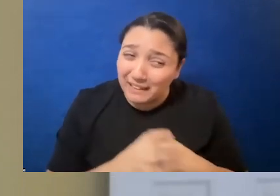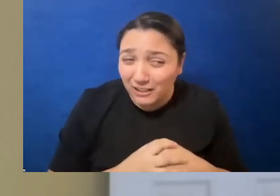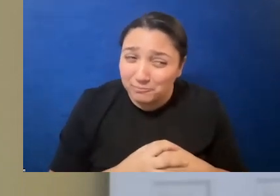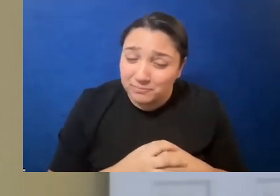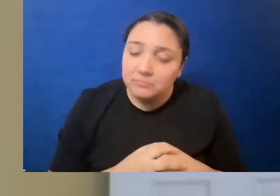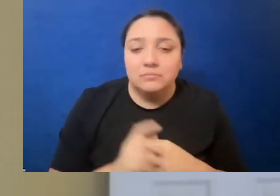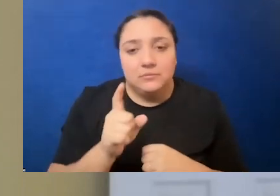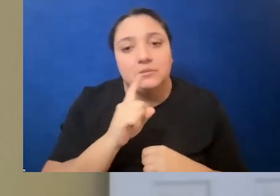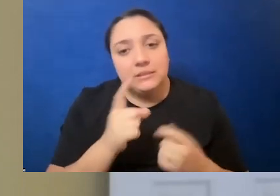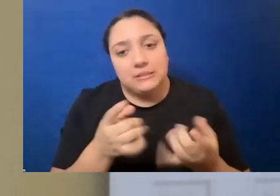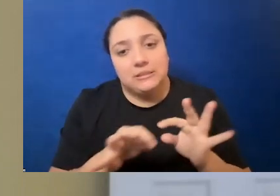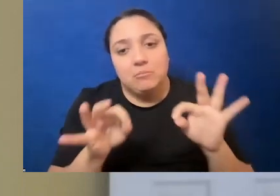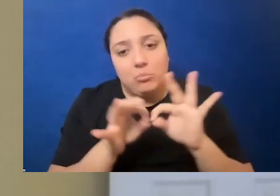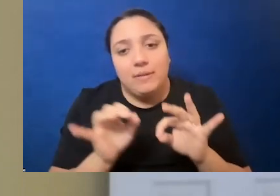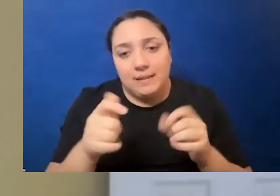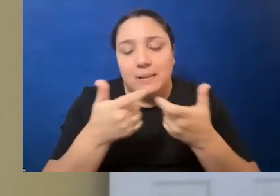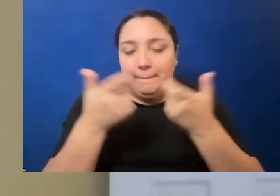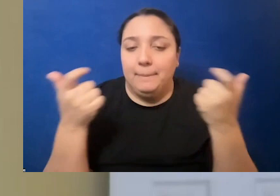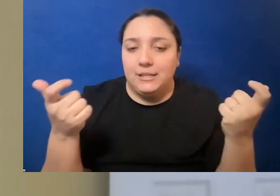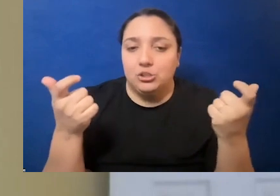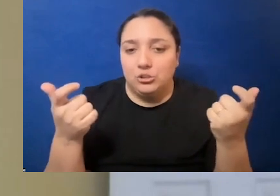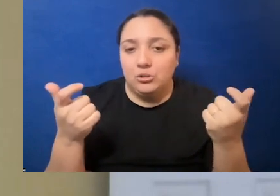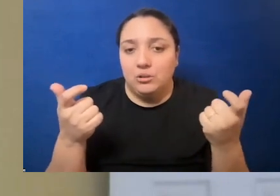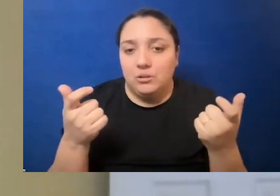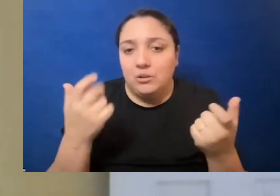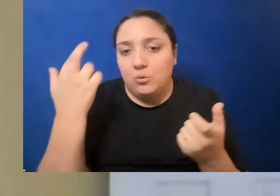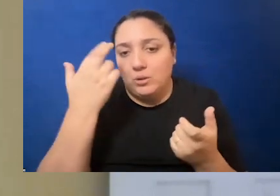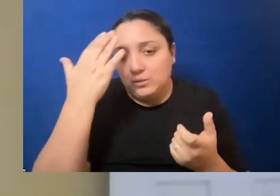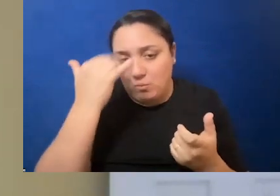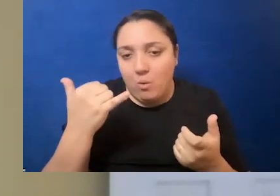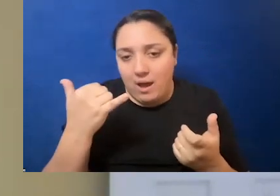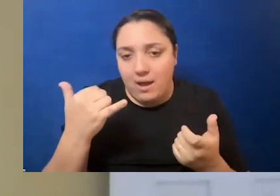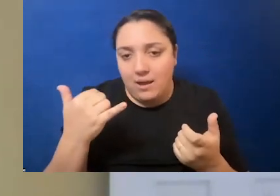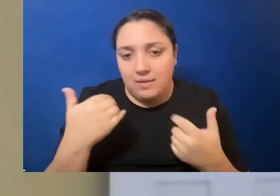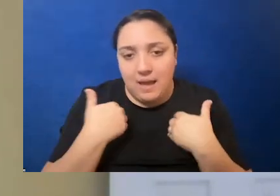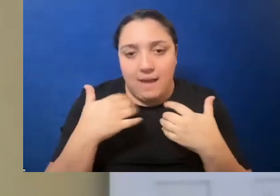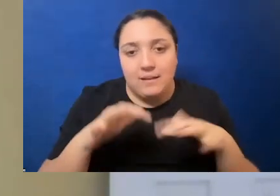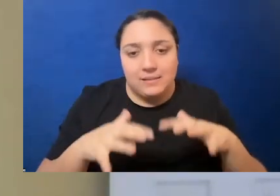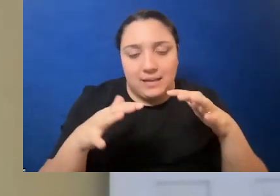NEED TO GO, THAT IS A MAJOR CONTRIBUTOR TO ANXIETY.